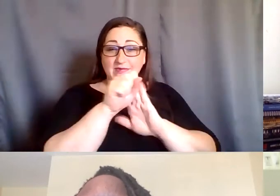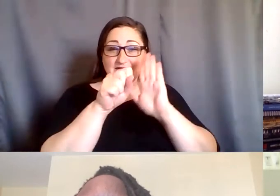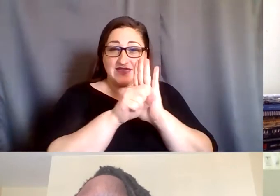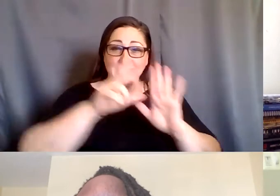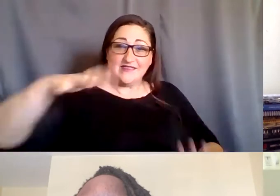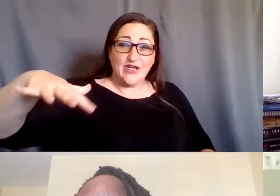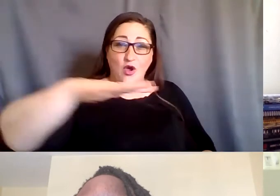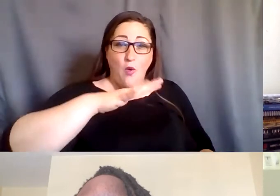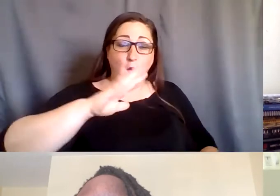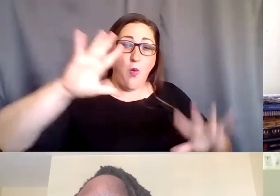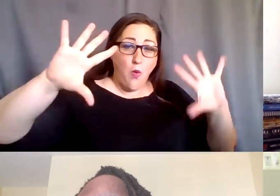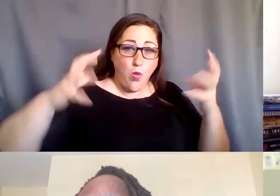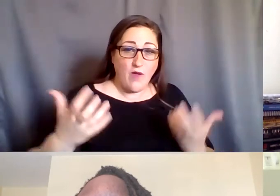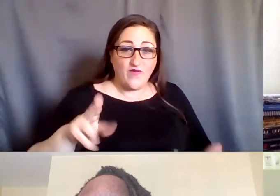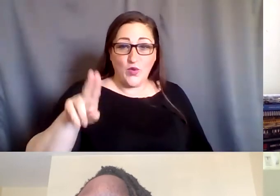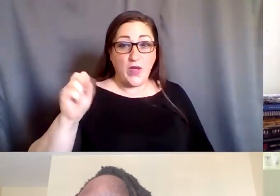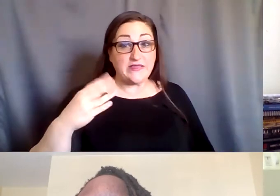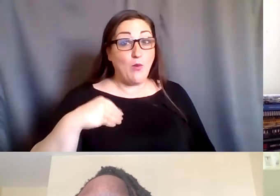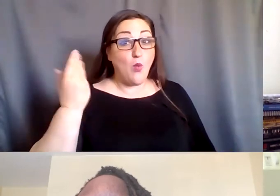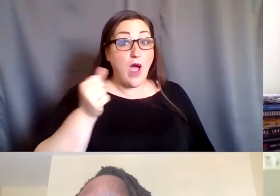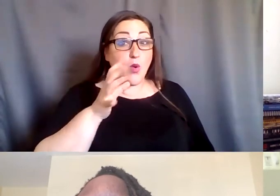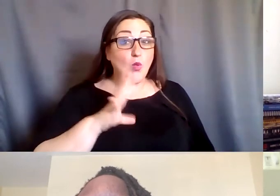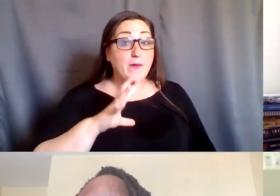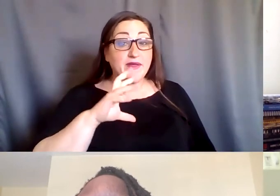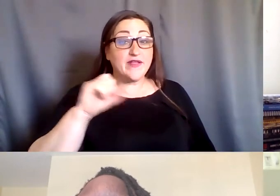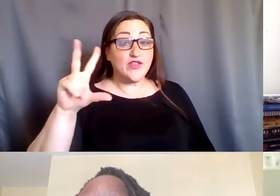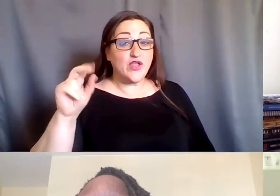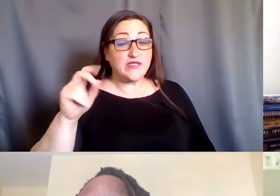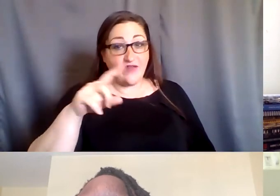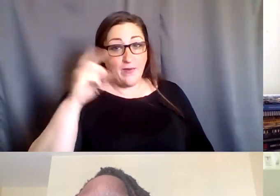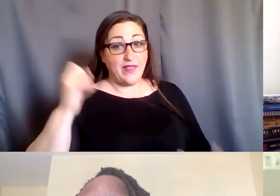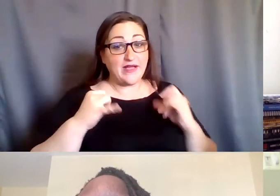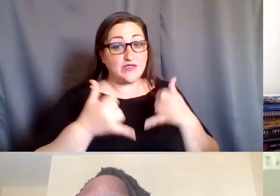I am a white woman in her 30s, wearing a black sweater and black-framed glasses,